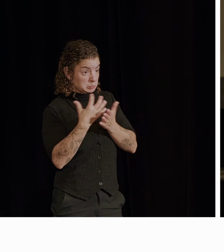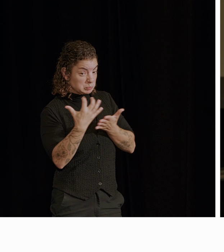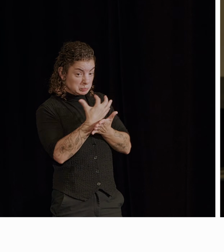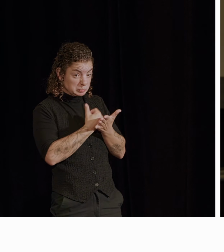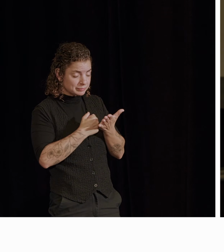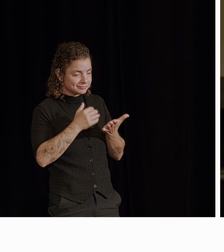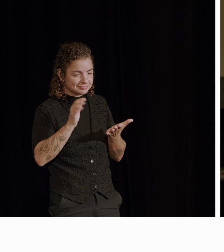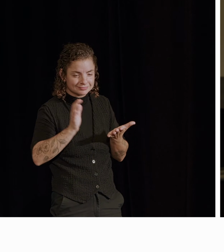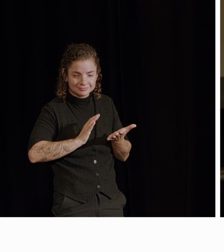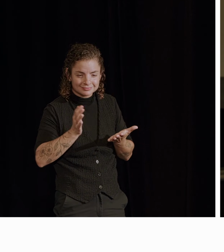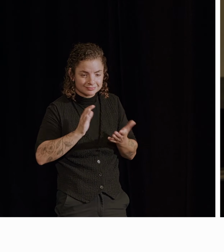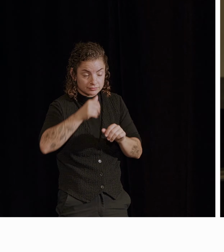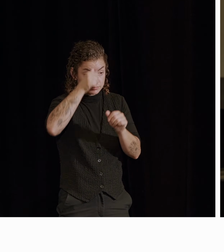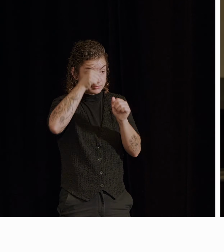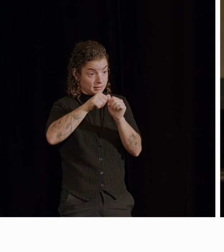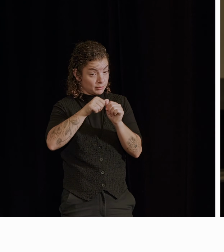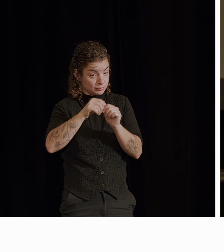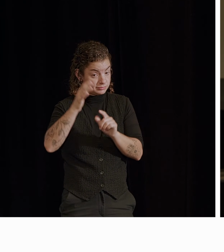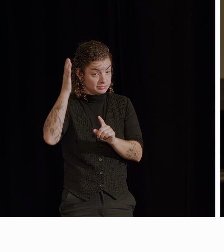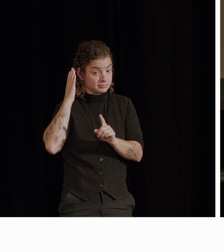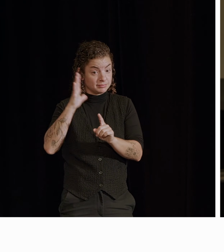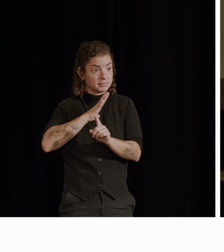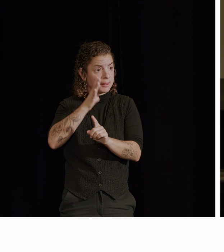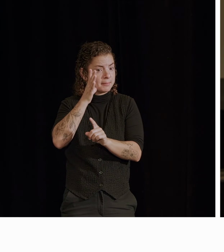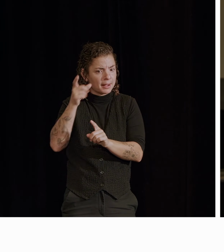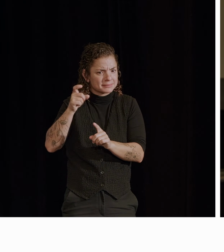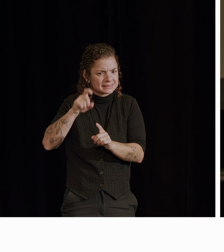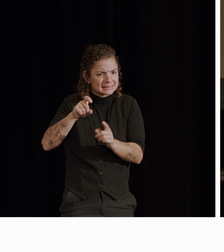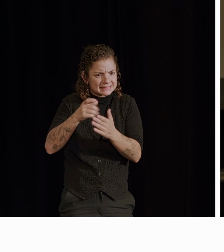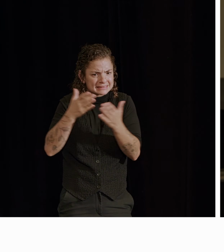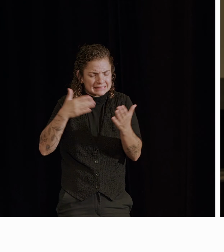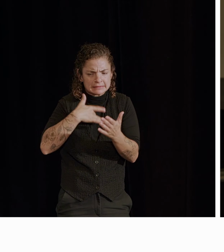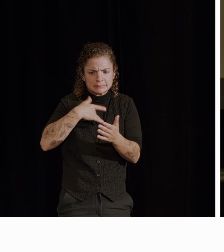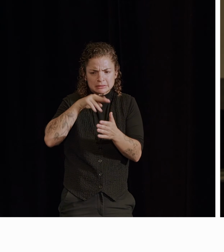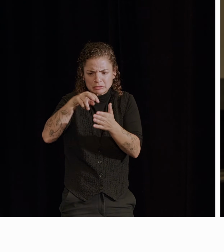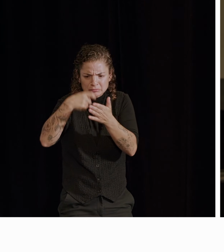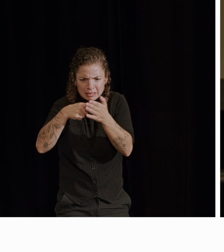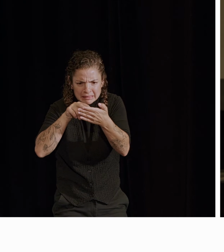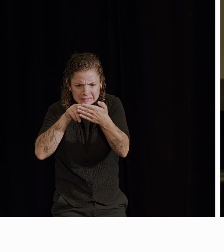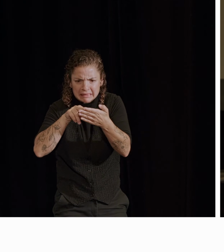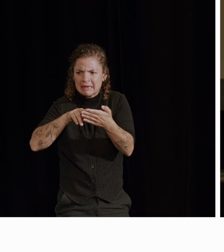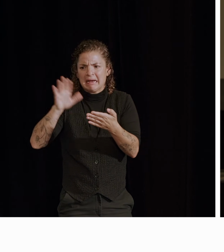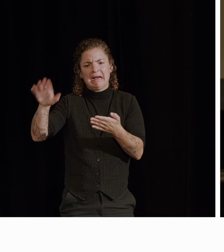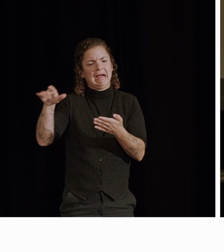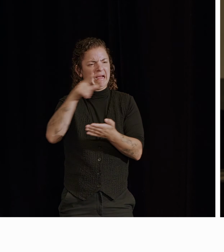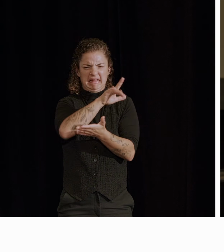exploitive." But it's not through bad intent that this is the case. It's unfortunately the